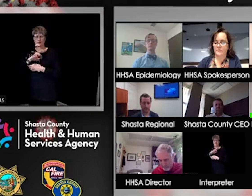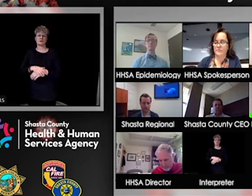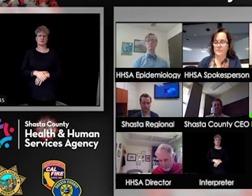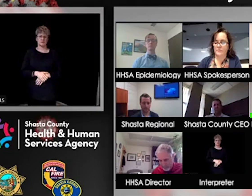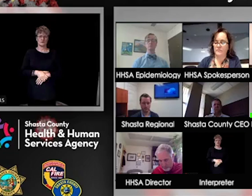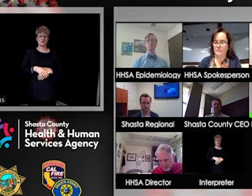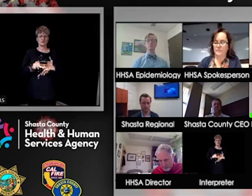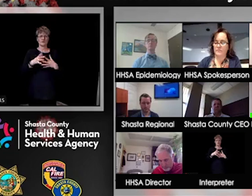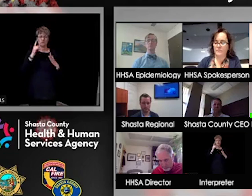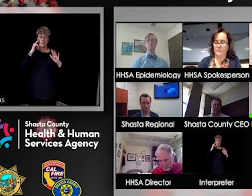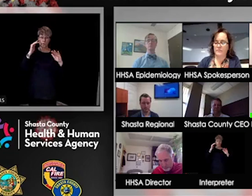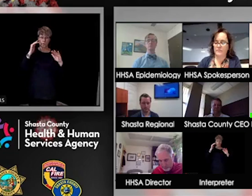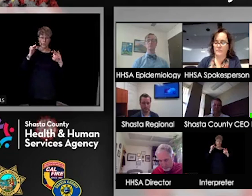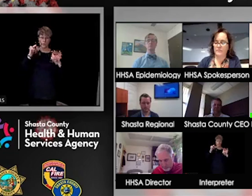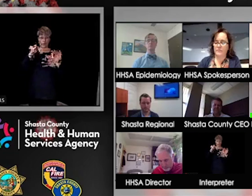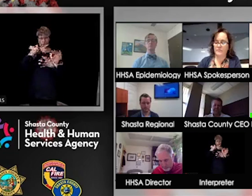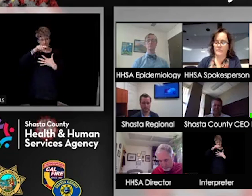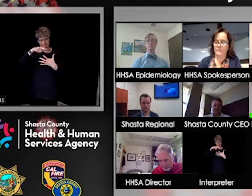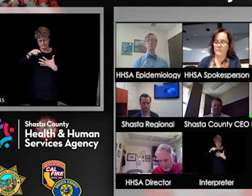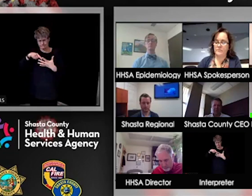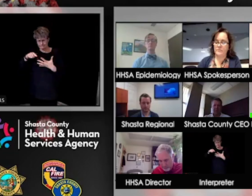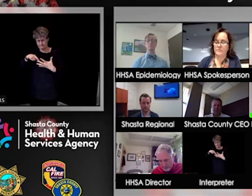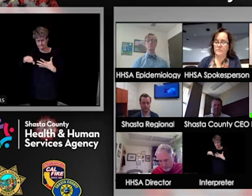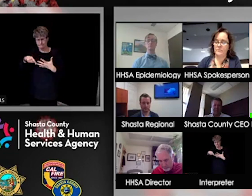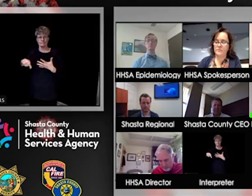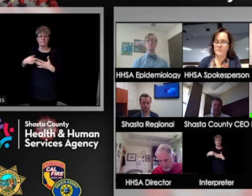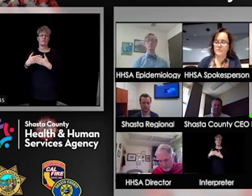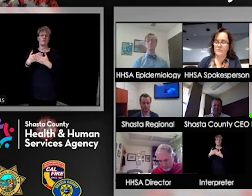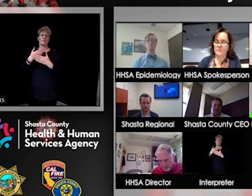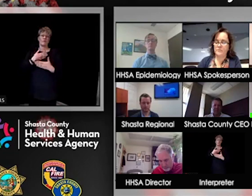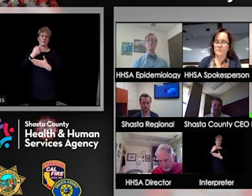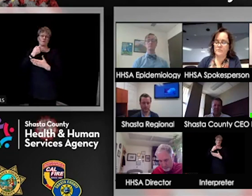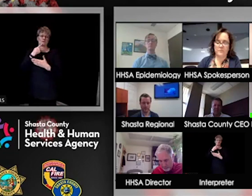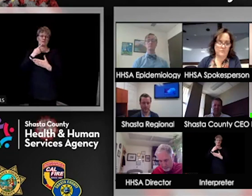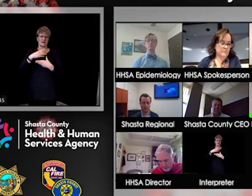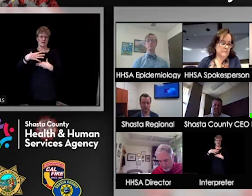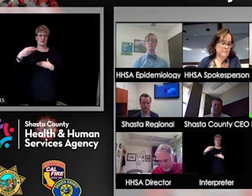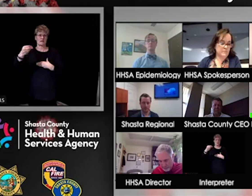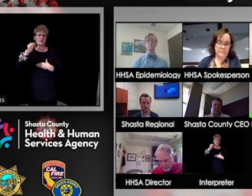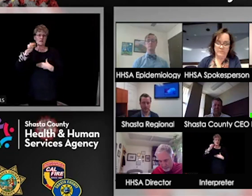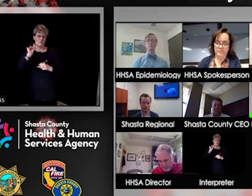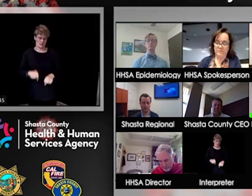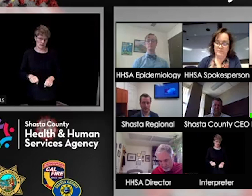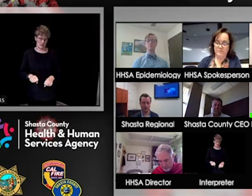that our hospitals and care for those who are getting sick. So, we don't want our numbers